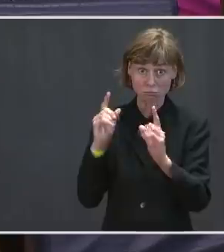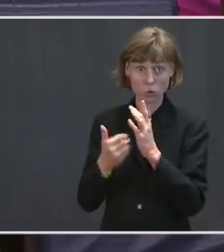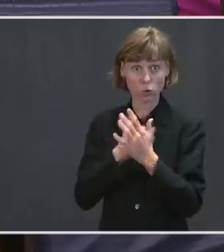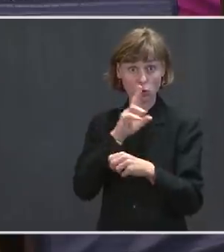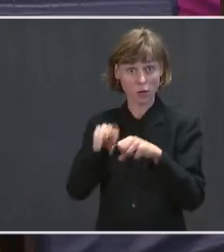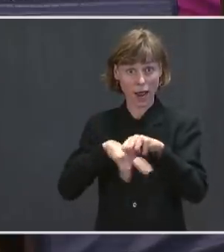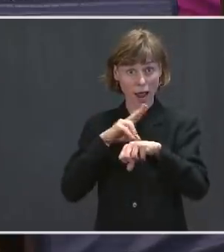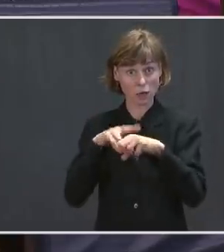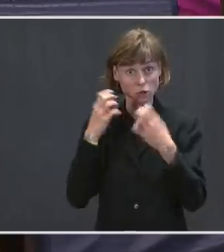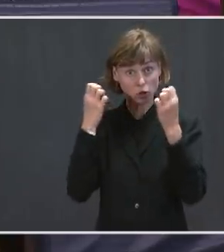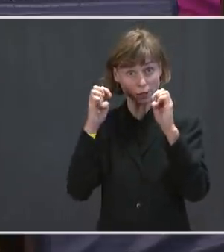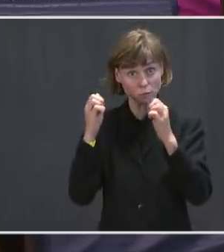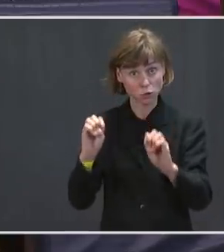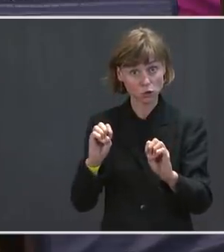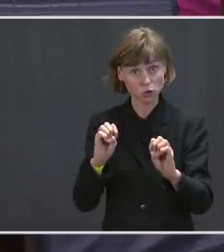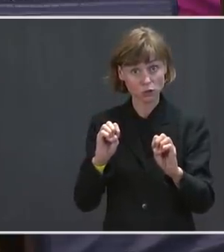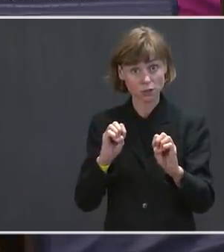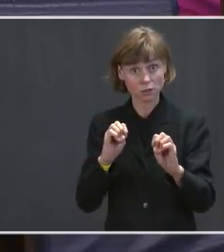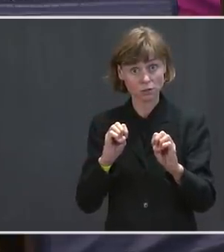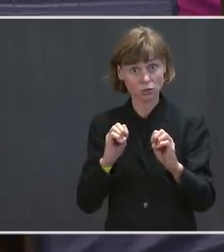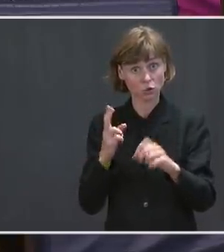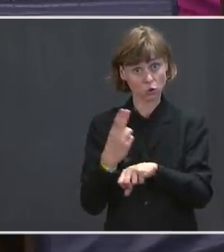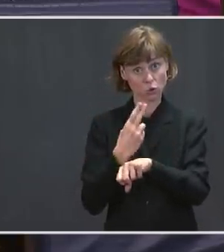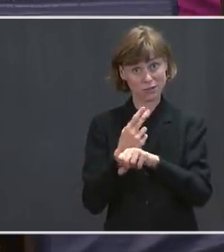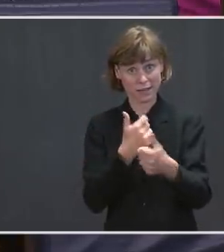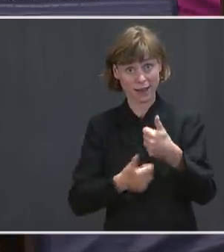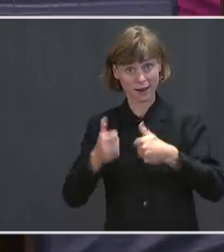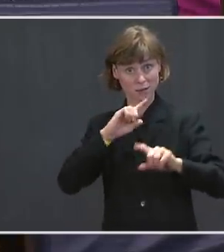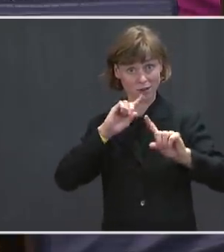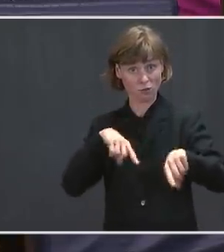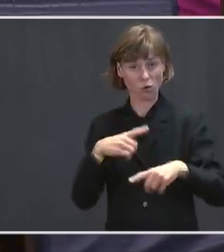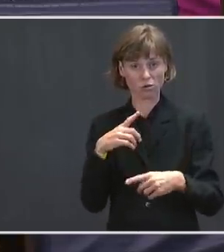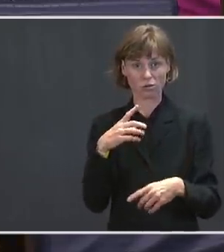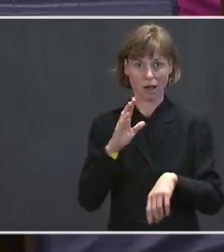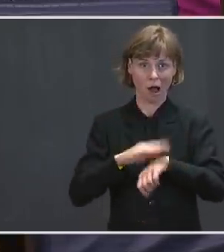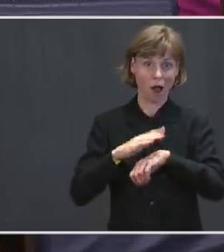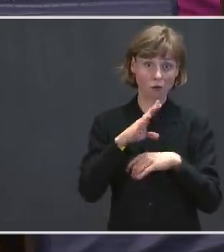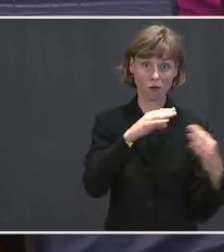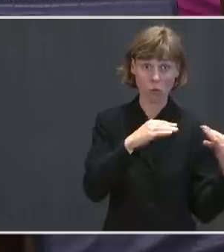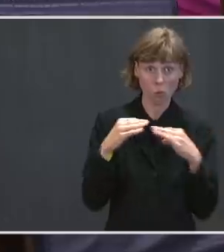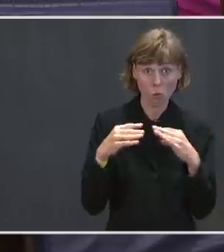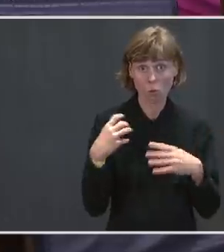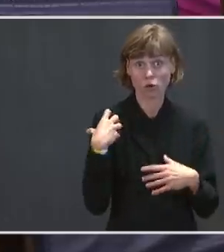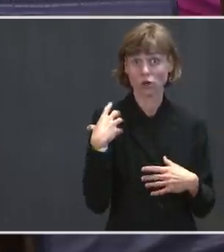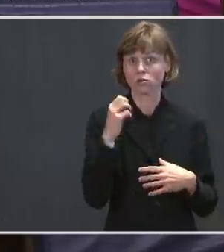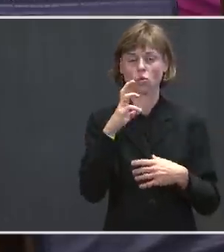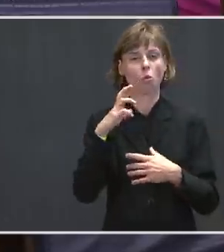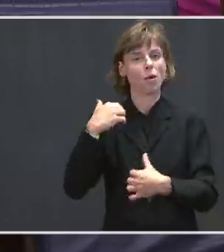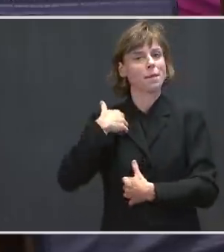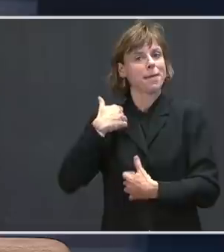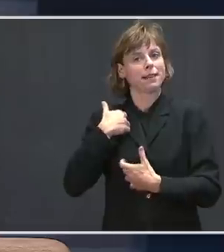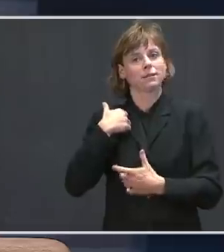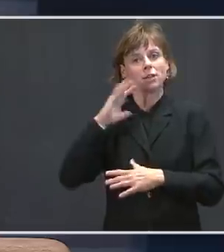via an executive order to impose sanctions on war generals or the military or government as a whole? Mr. Sullivan: Without getting too far ahead